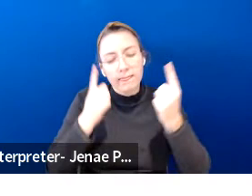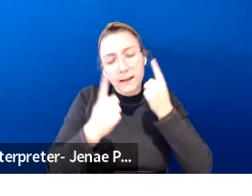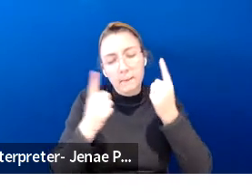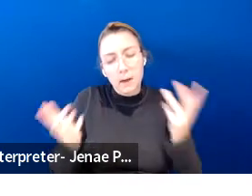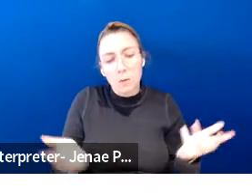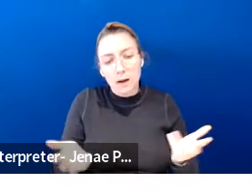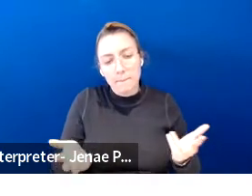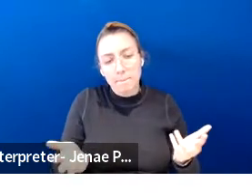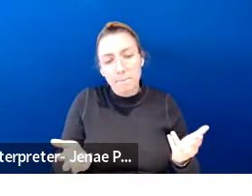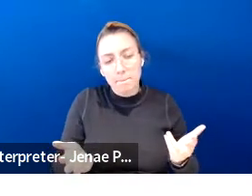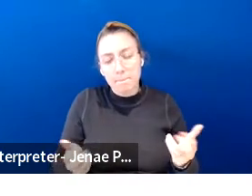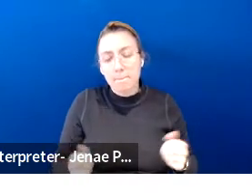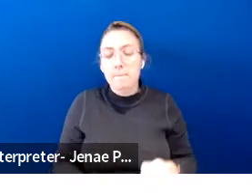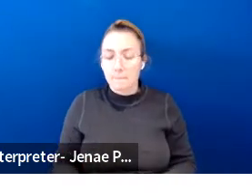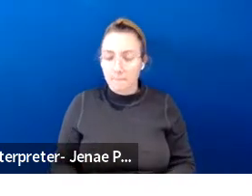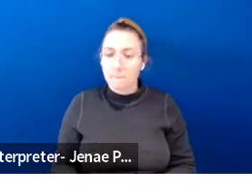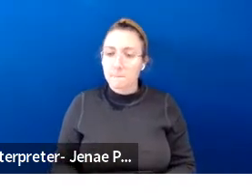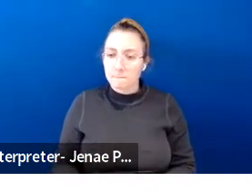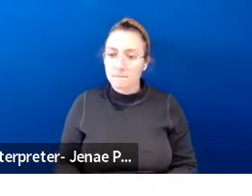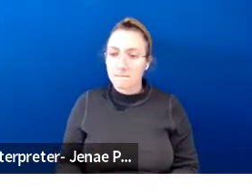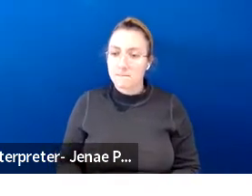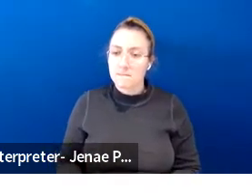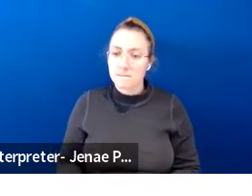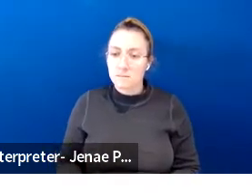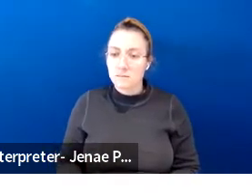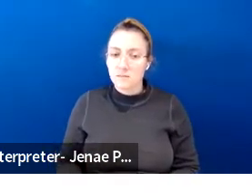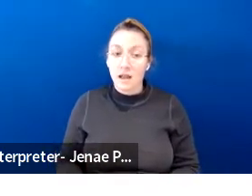And so part of building the willpower section,